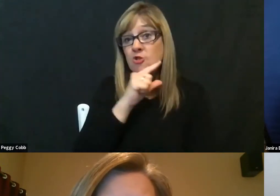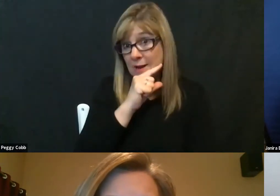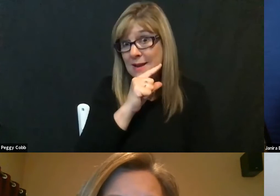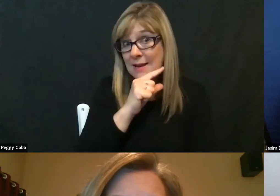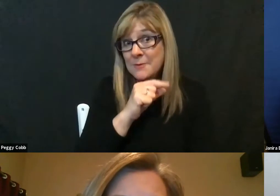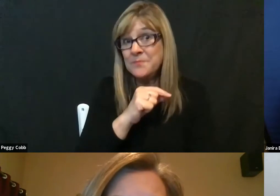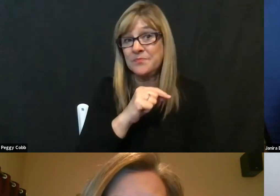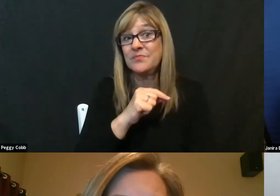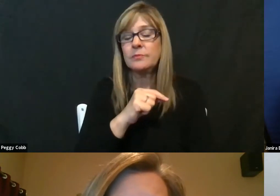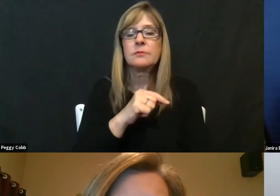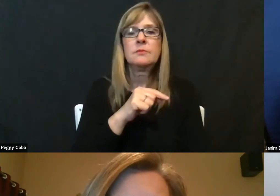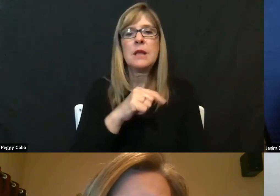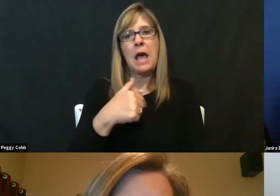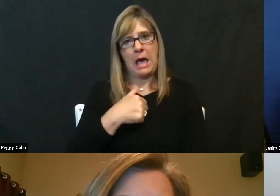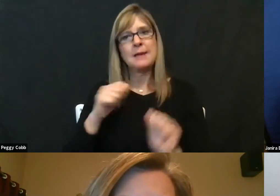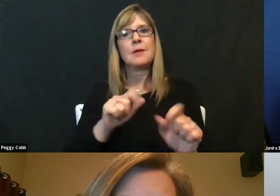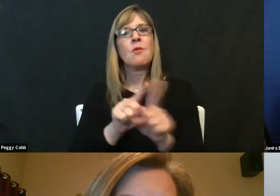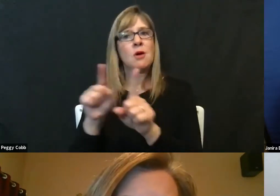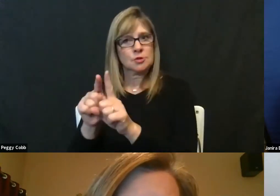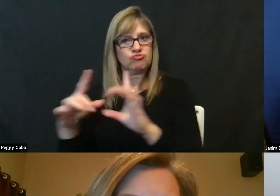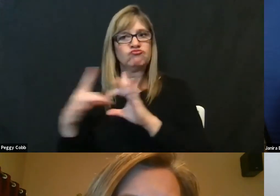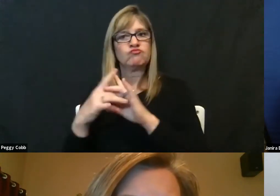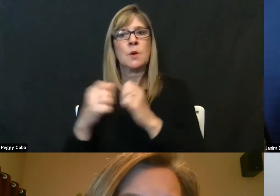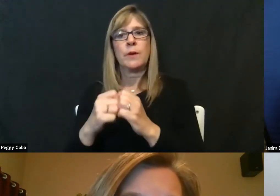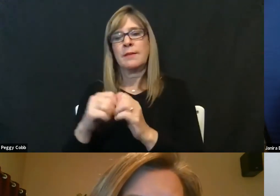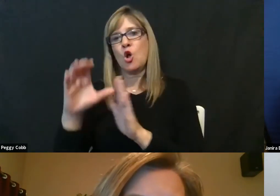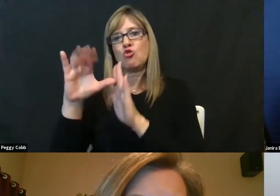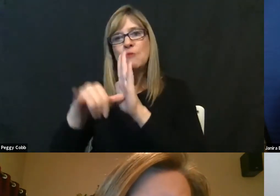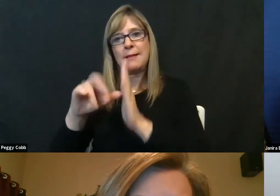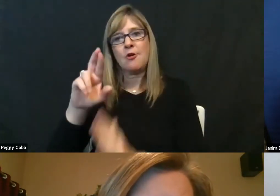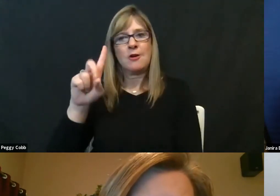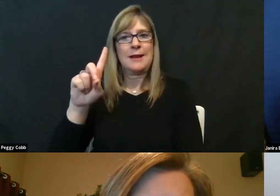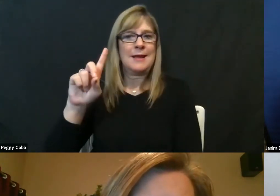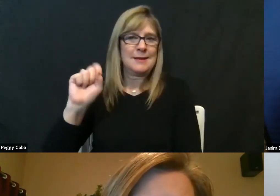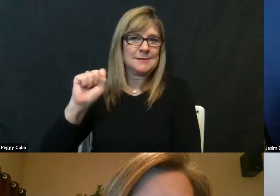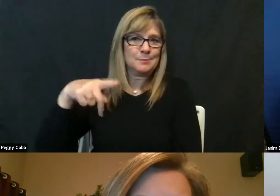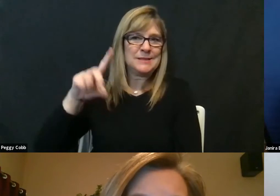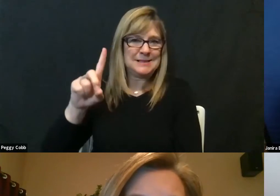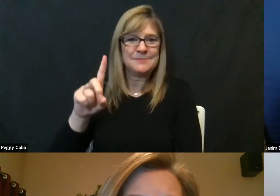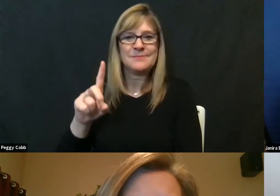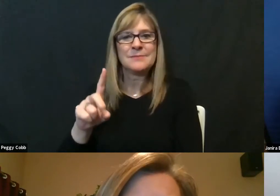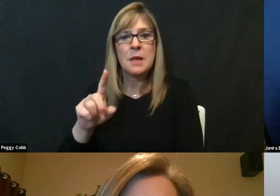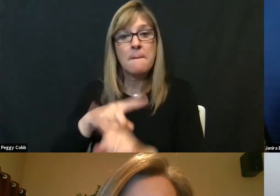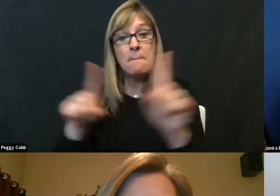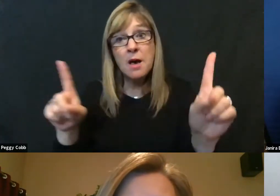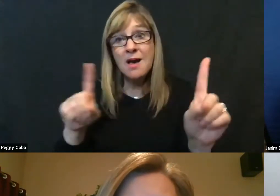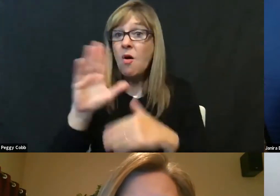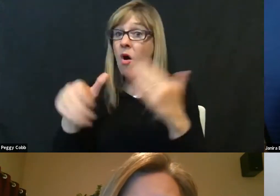And I can also connect you with the Crowley Regional Day School Program for the Deaf. Okay. >> But all of the services